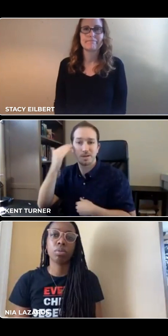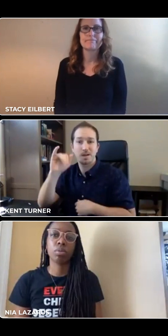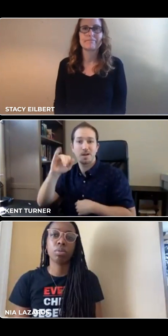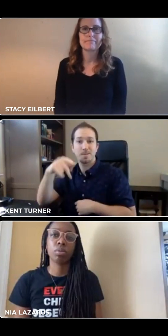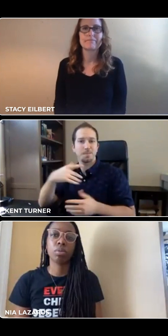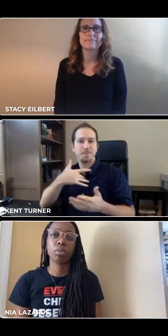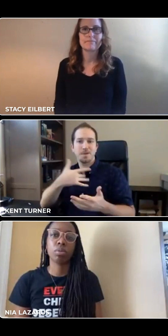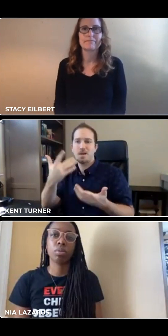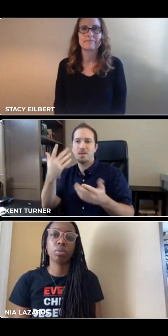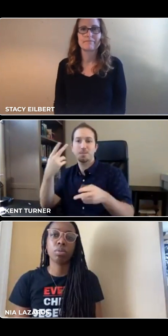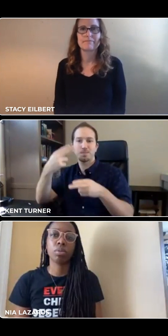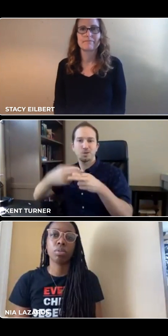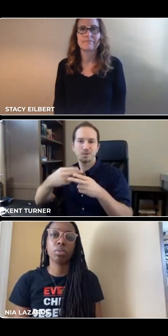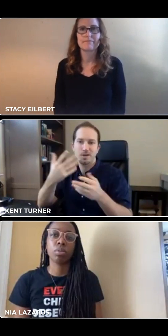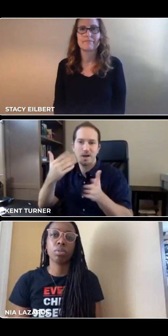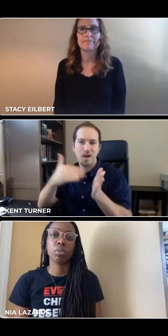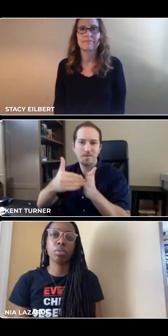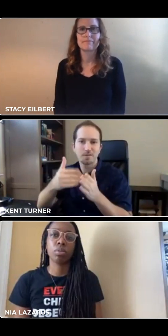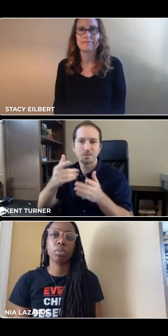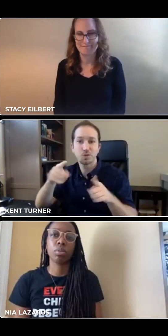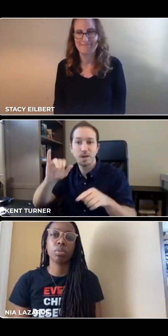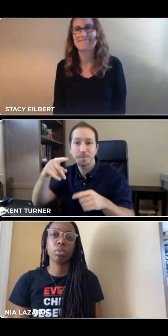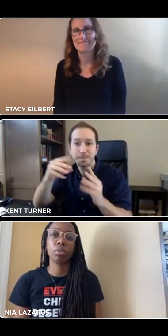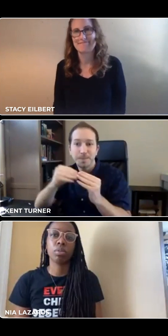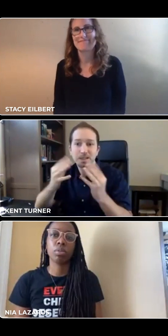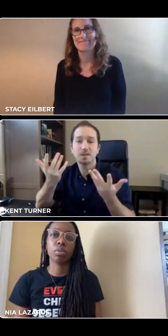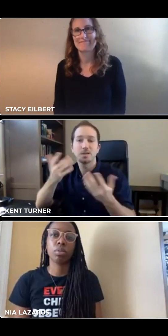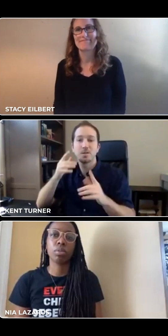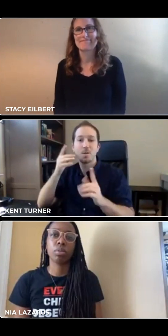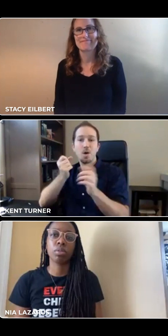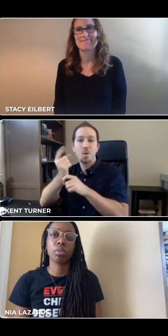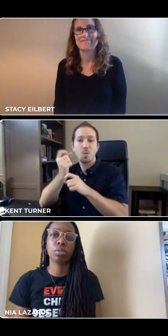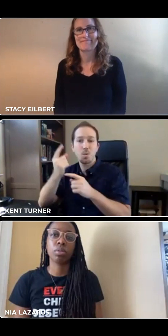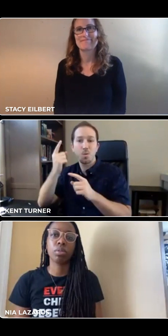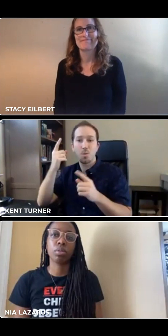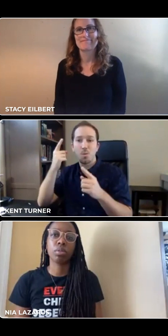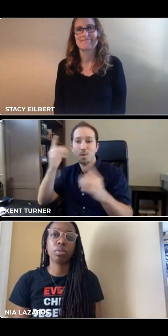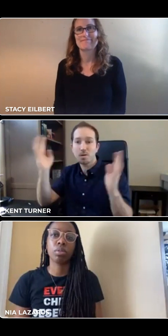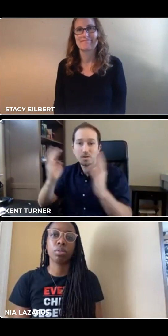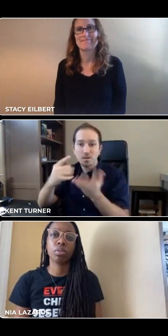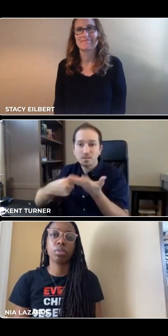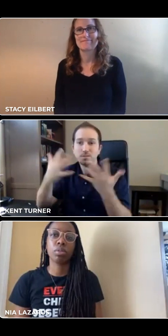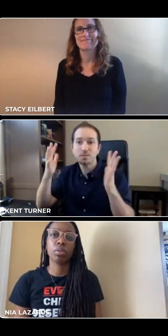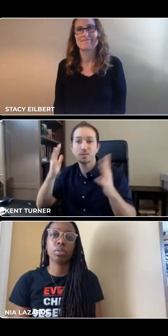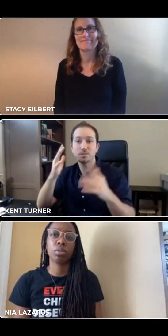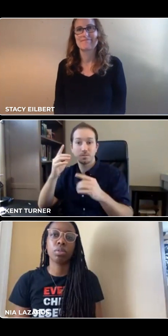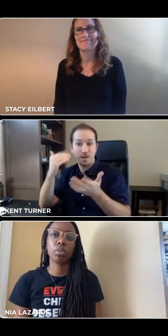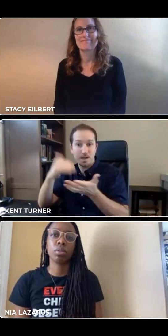and the process. Because, typically, like I said, an IEP is mentioned at the meeting,